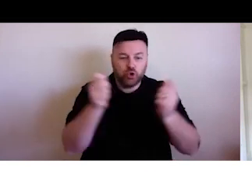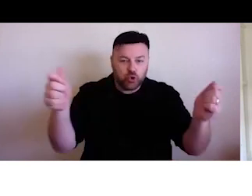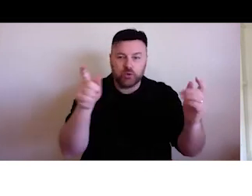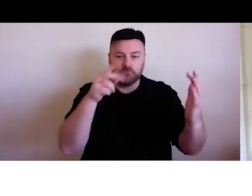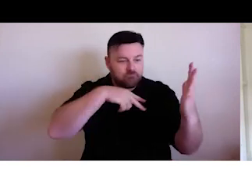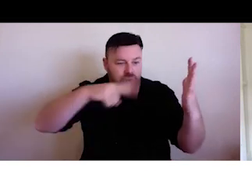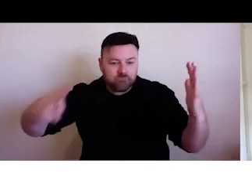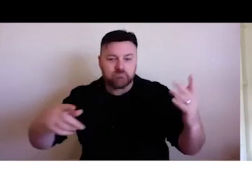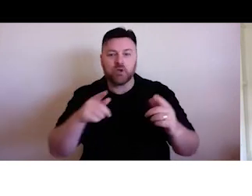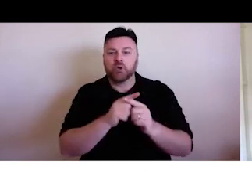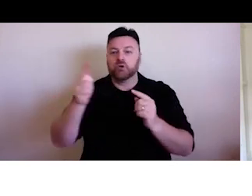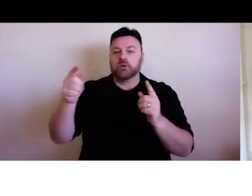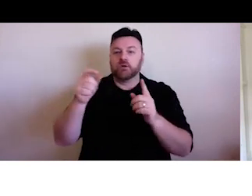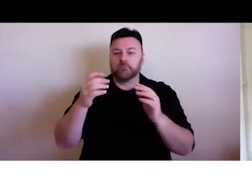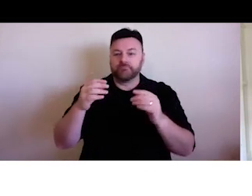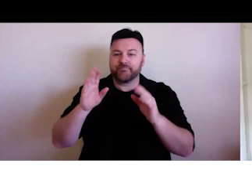chickens. If you have chickens like me - I have five , and I stare at